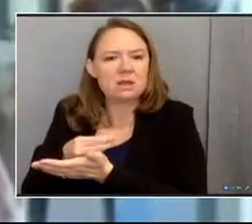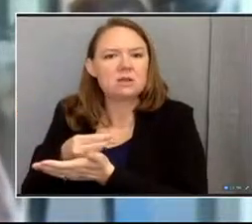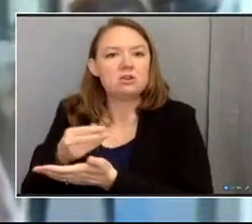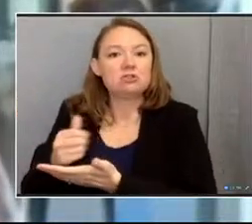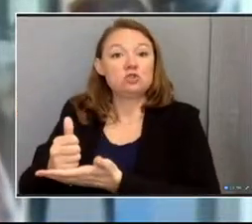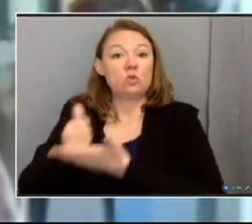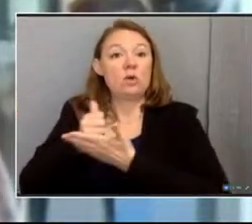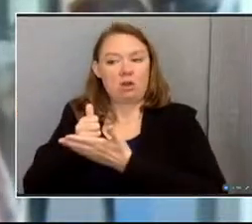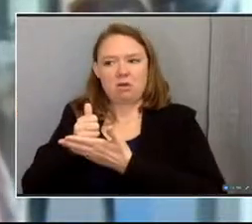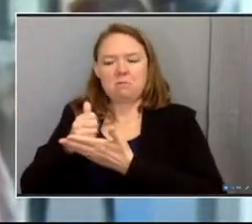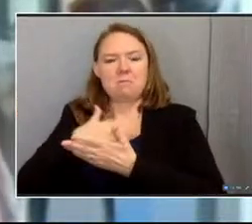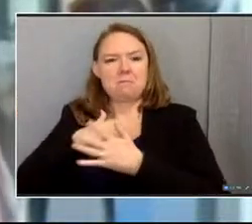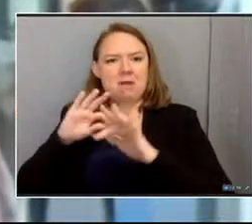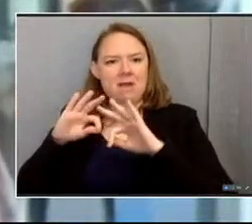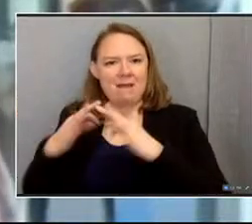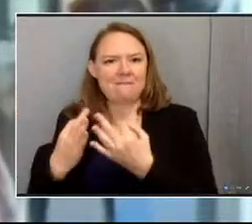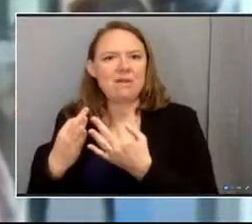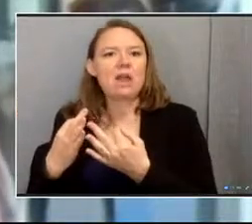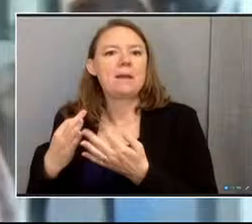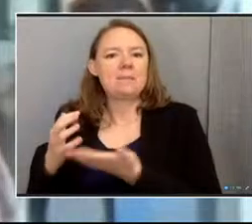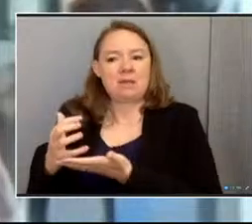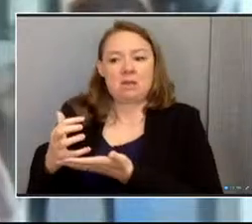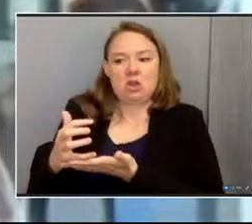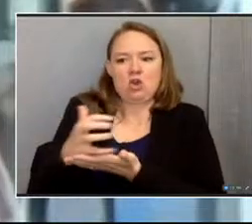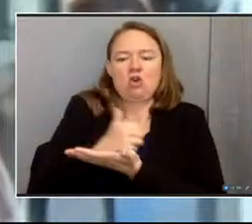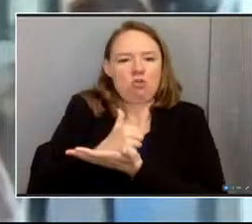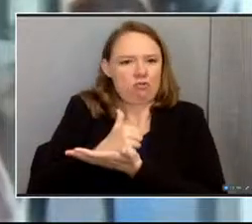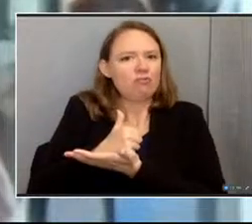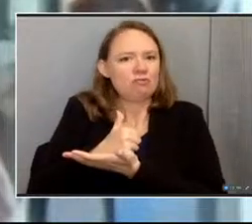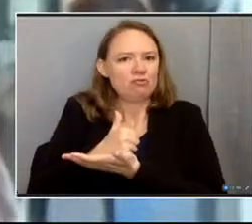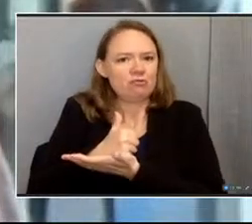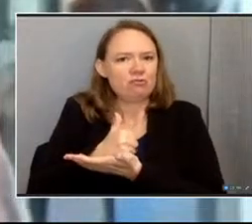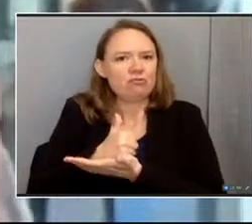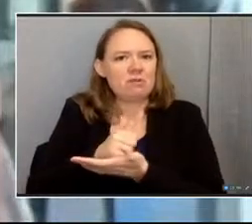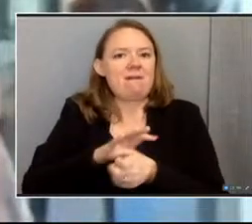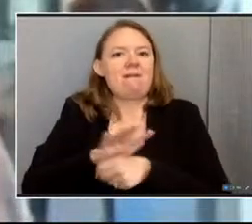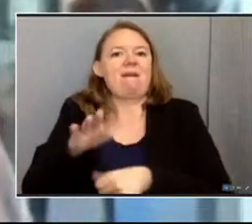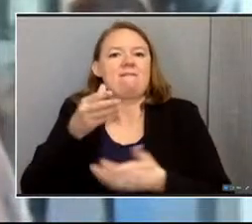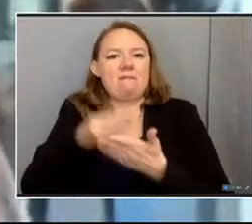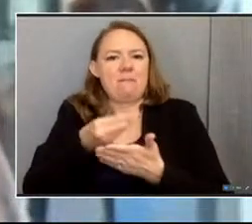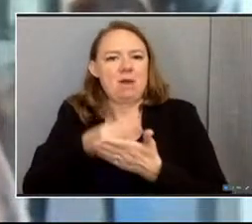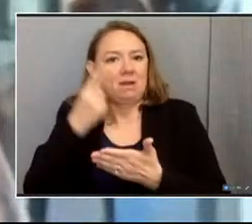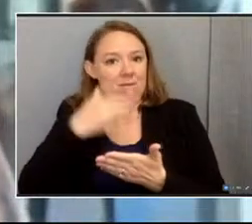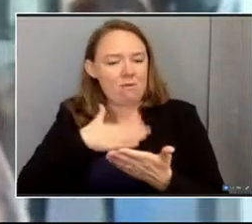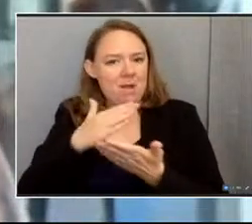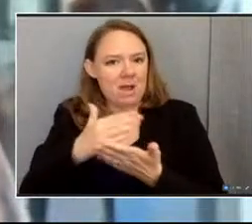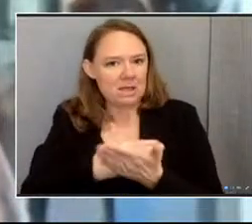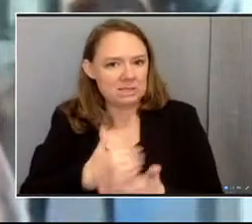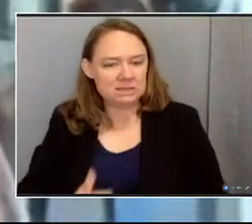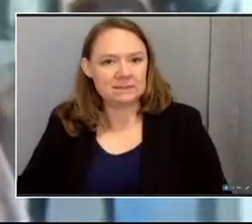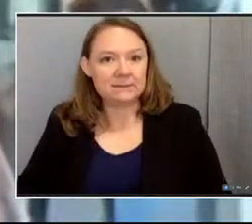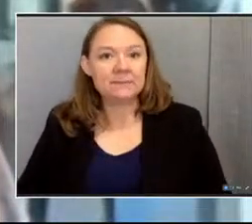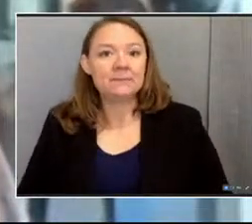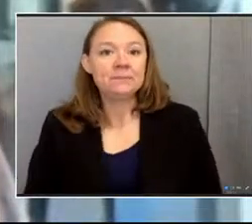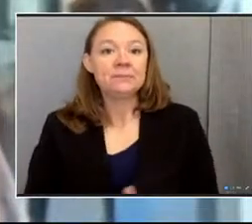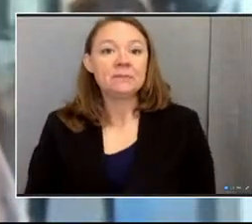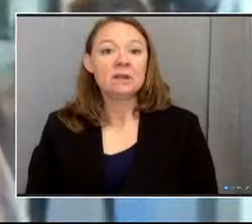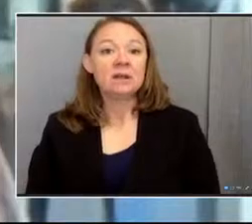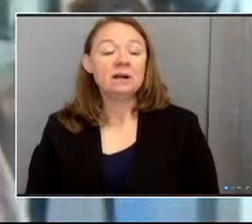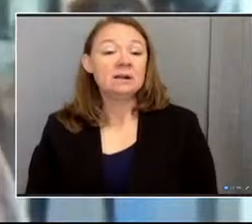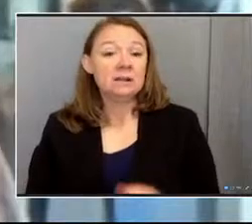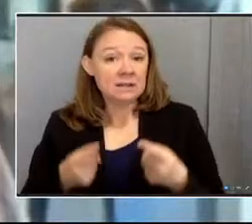that we needed to be able to provide for my lessons. And it was then in fact certainly that